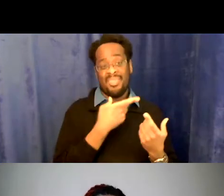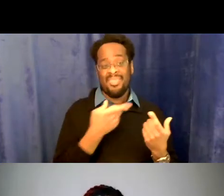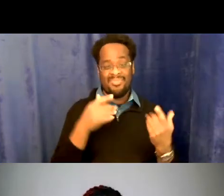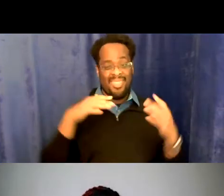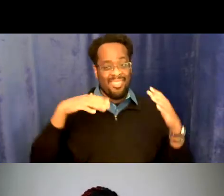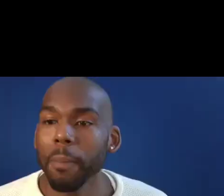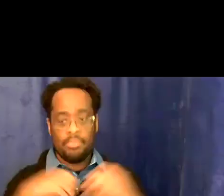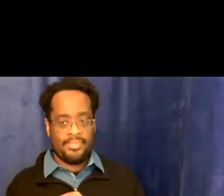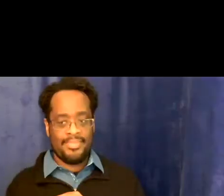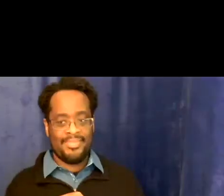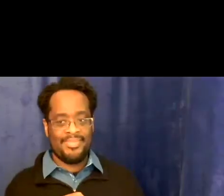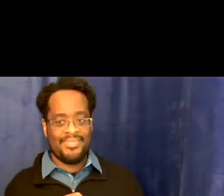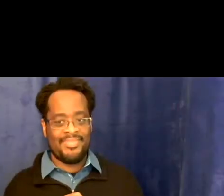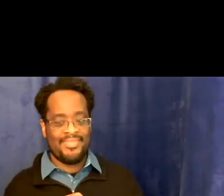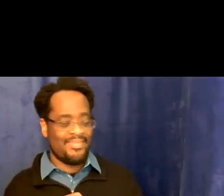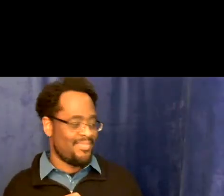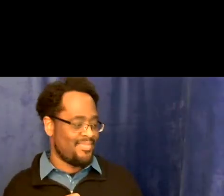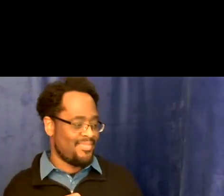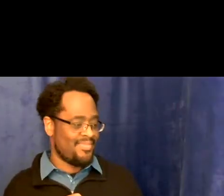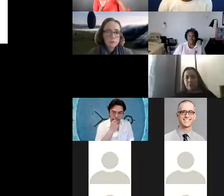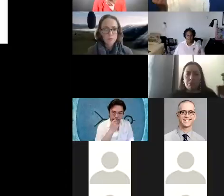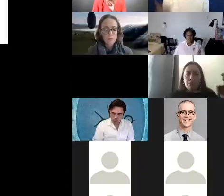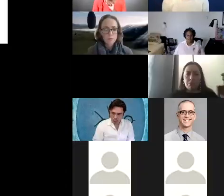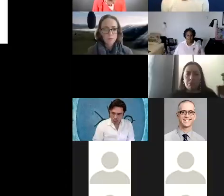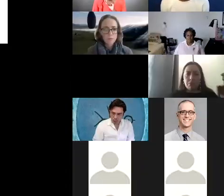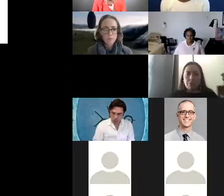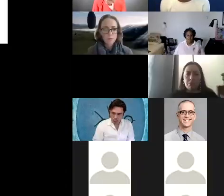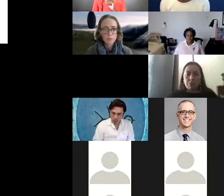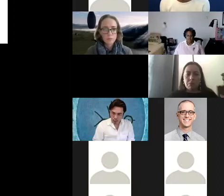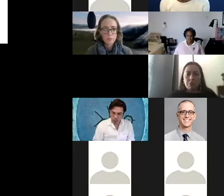so